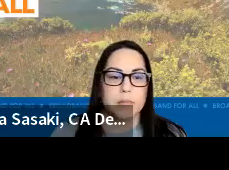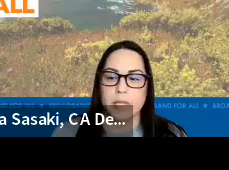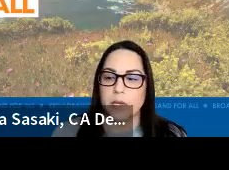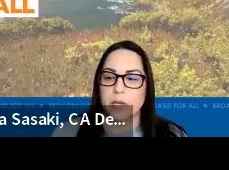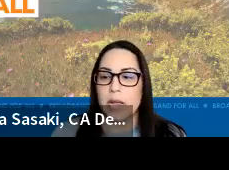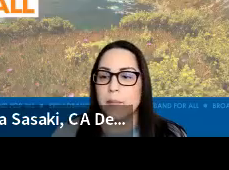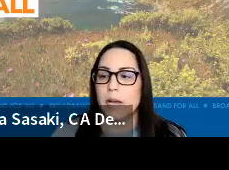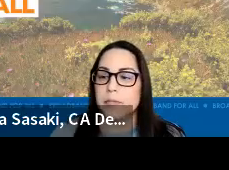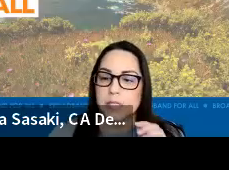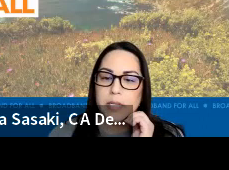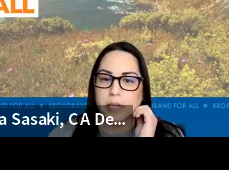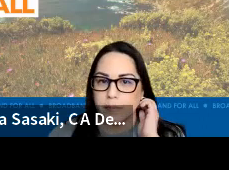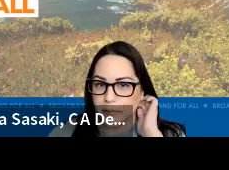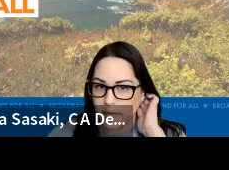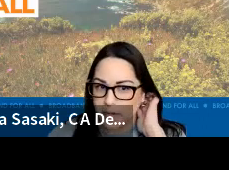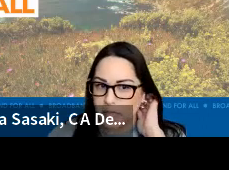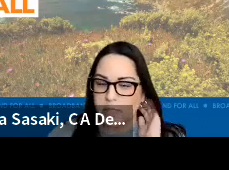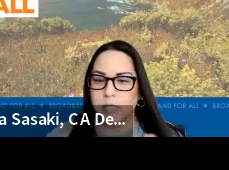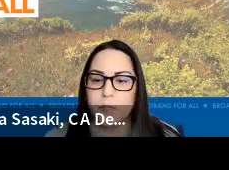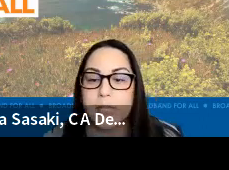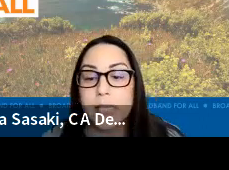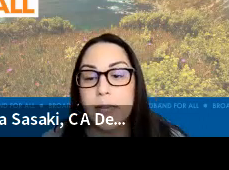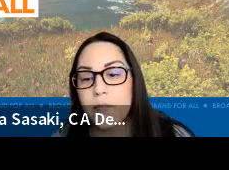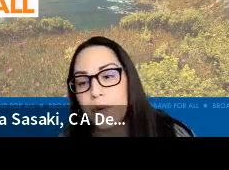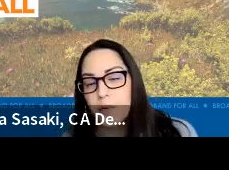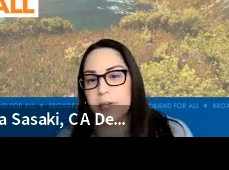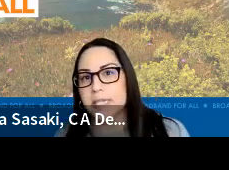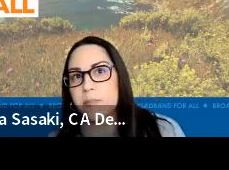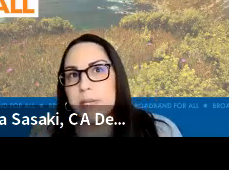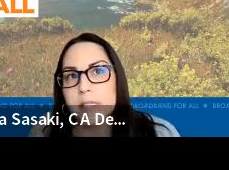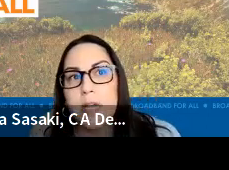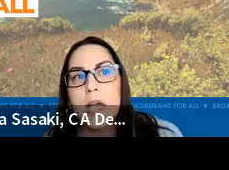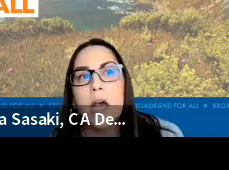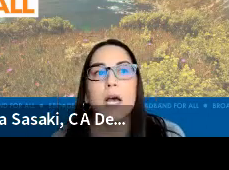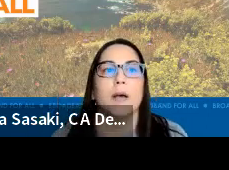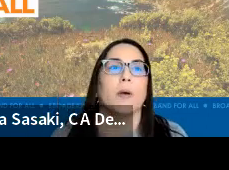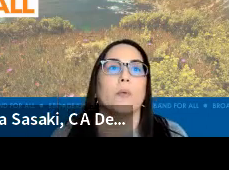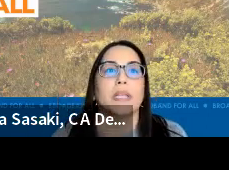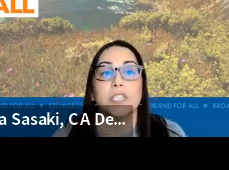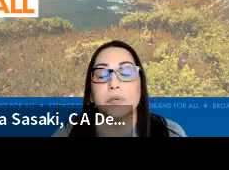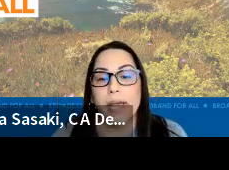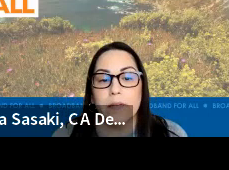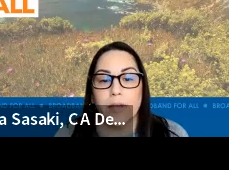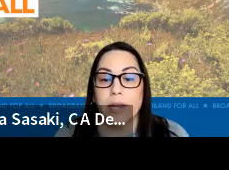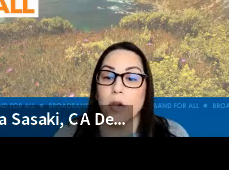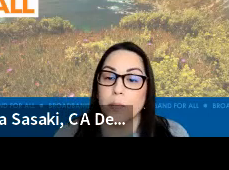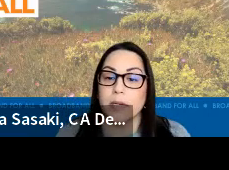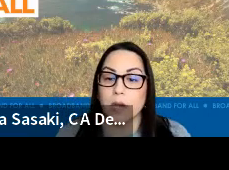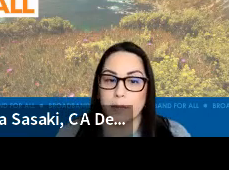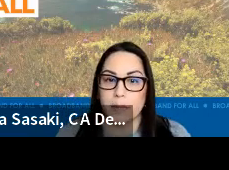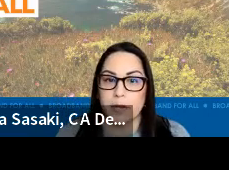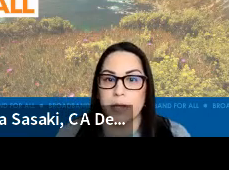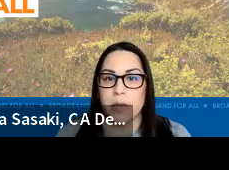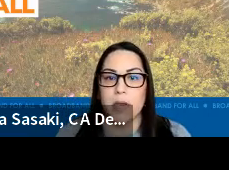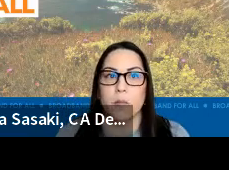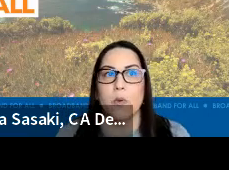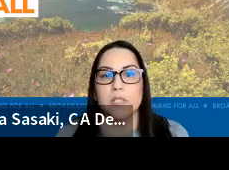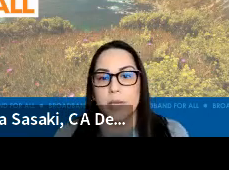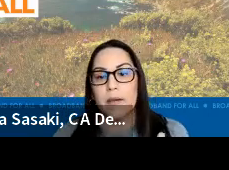we muted. I'm just gonna restate for participants. We do have an open comment period. Once we